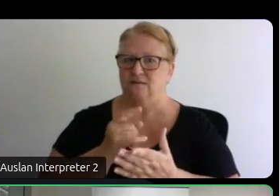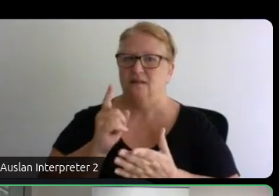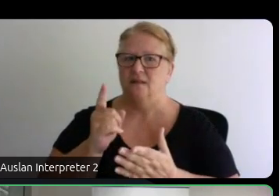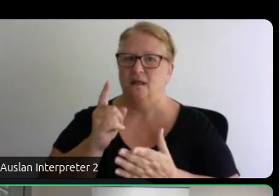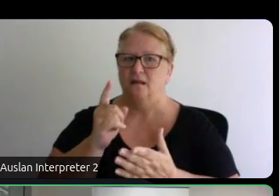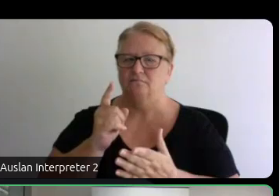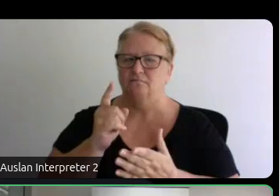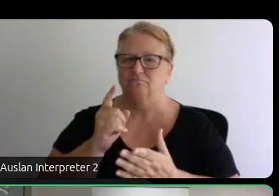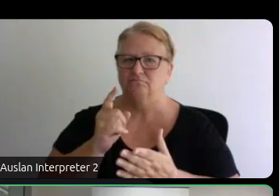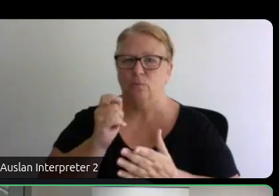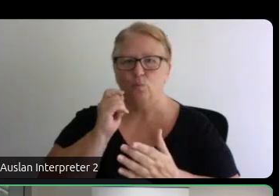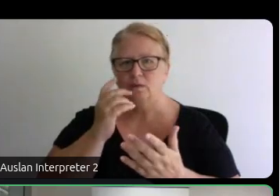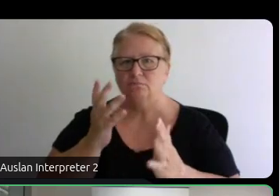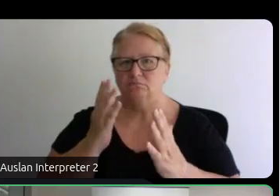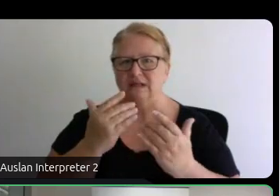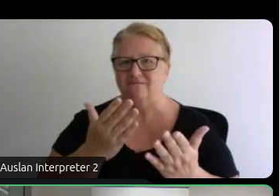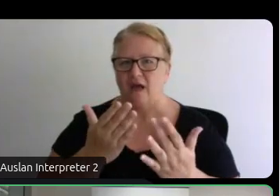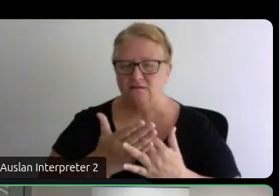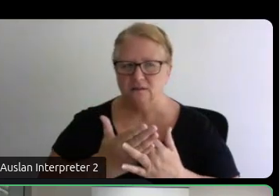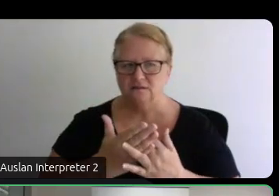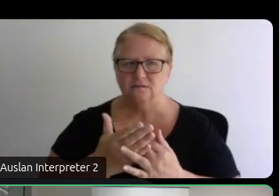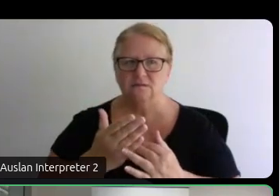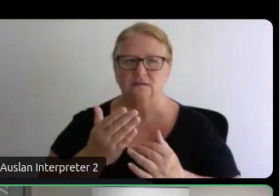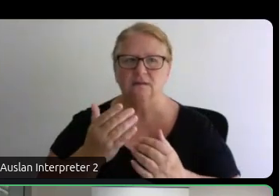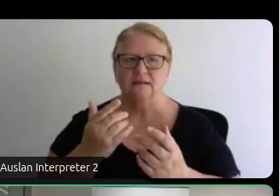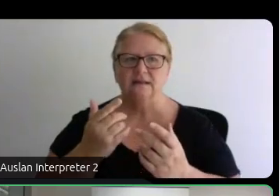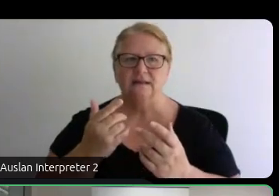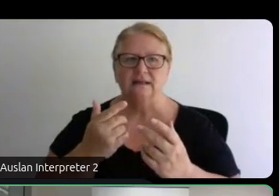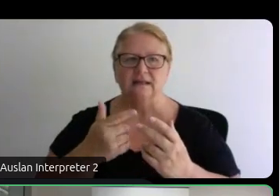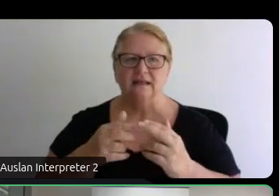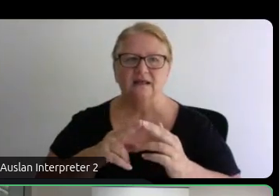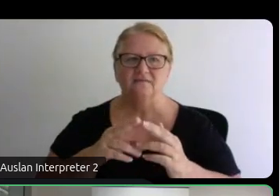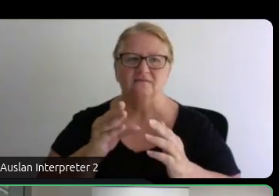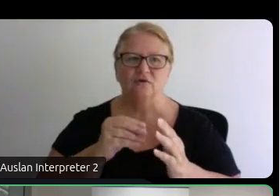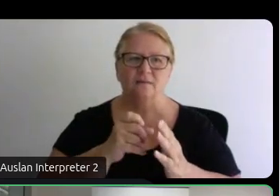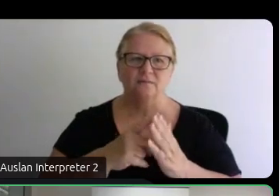um access for whether or not it's been from disability or early intervention requirements.